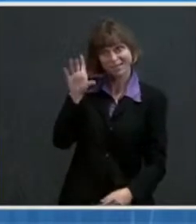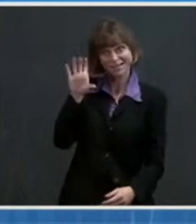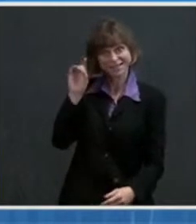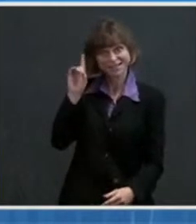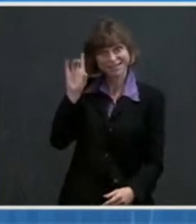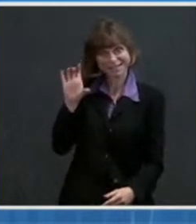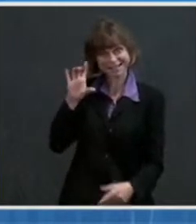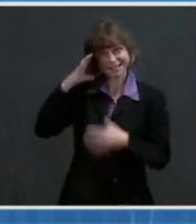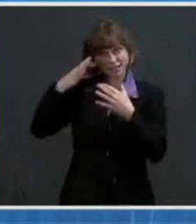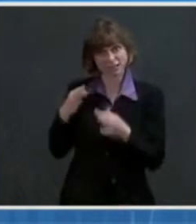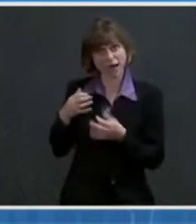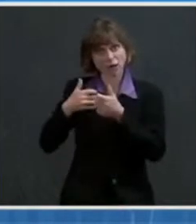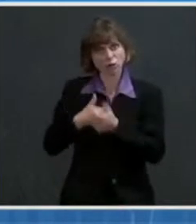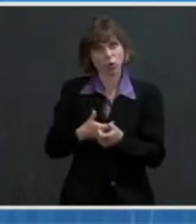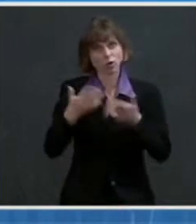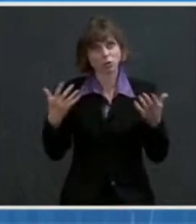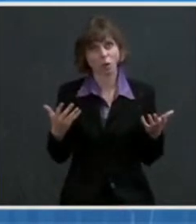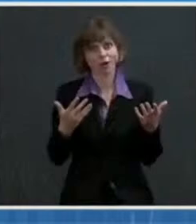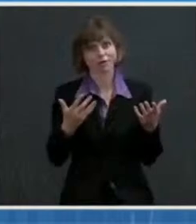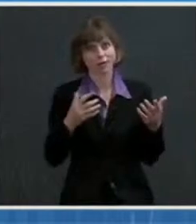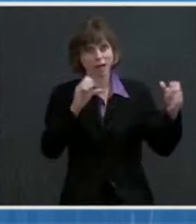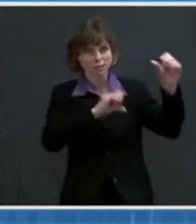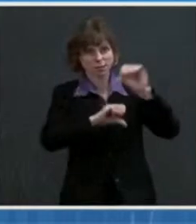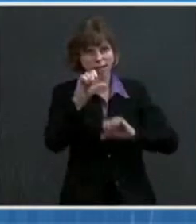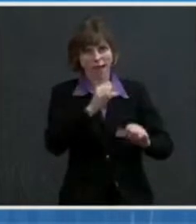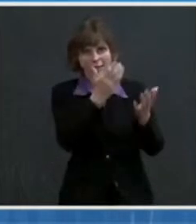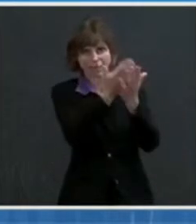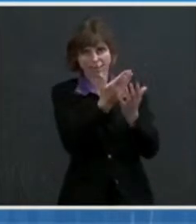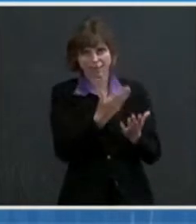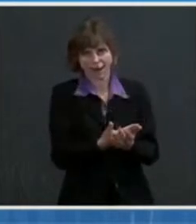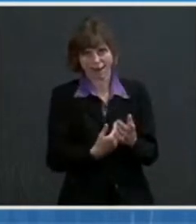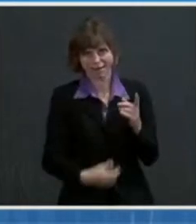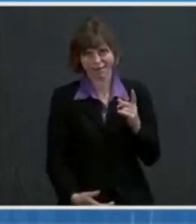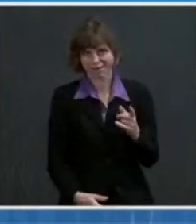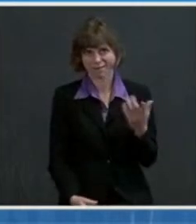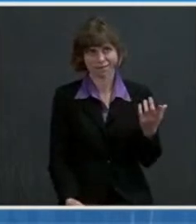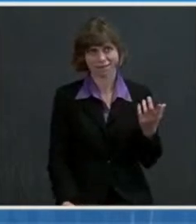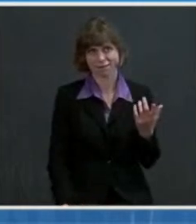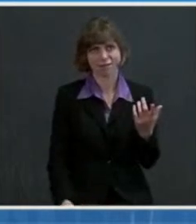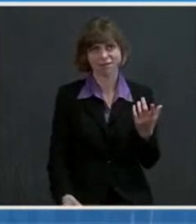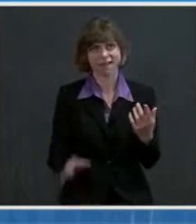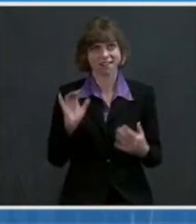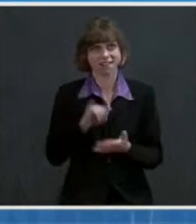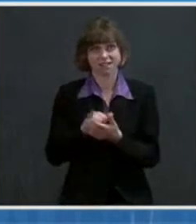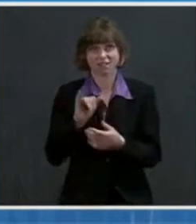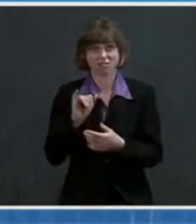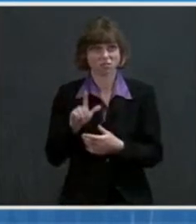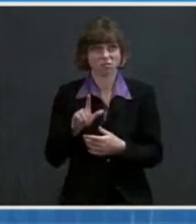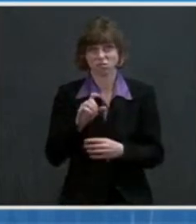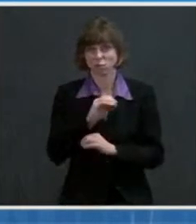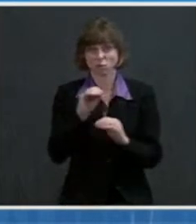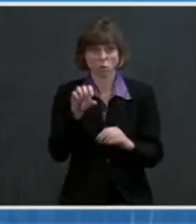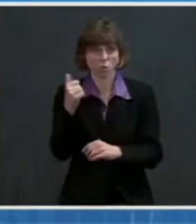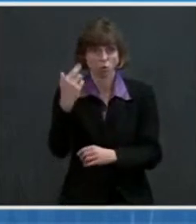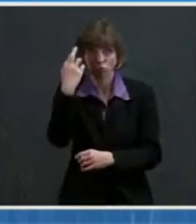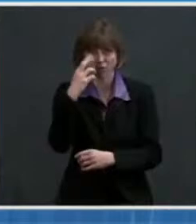HAVING SAID THAT, IT'S IMPORTANT TO NOTE THE CDC MAKES DECISIONS BASED UPON SCIENCE AND DATA